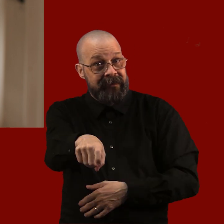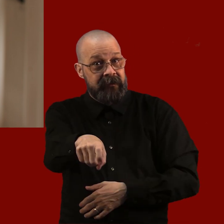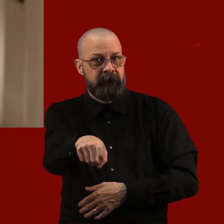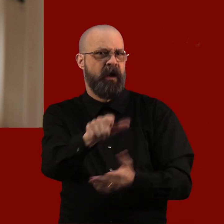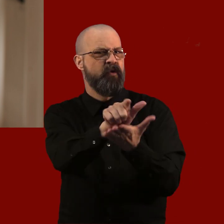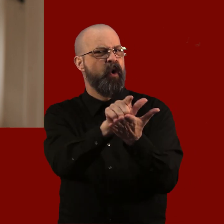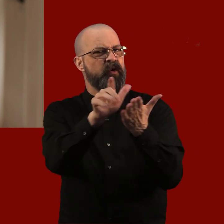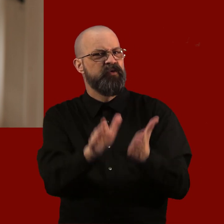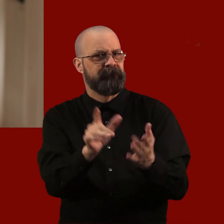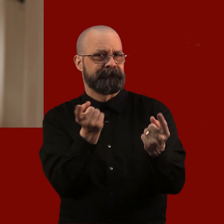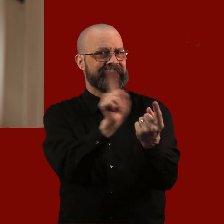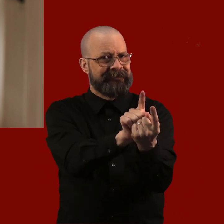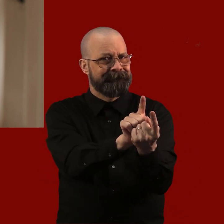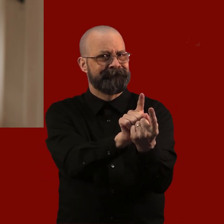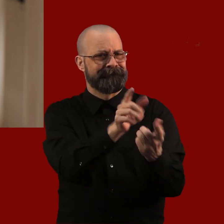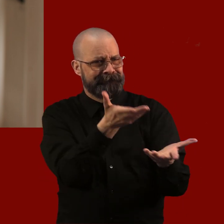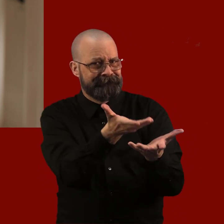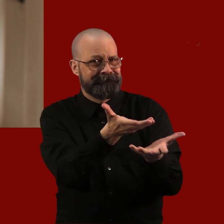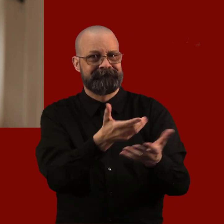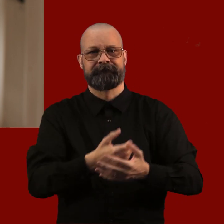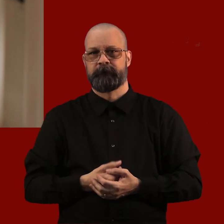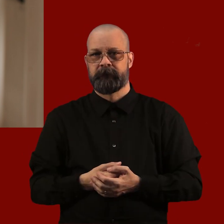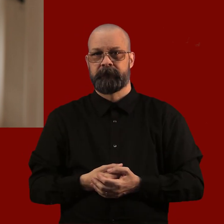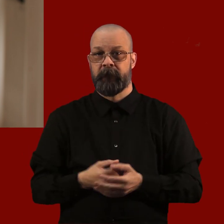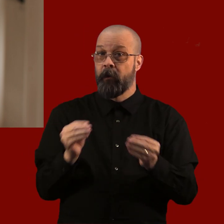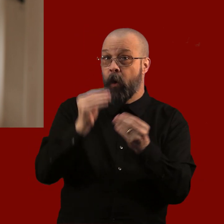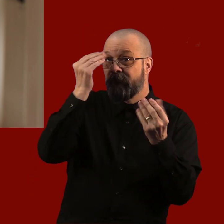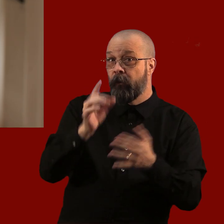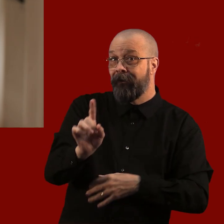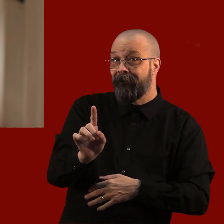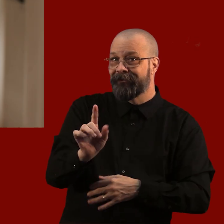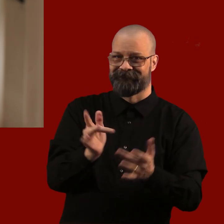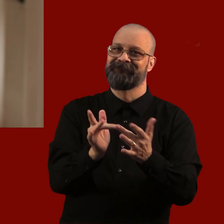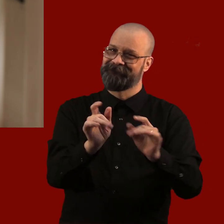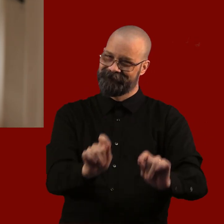for advice on your specific situation. For more information, please visit our website at